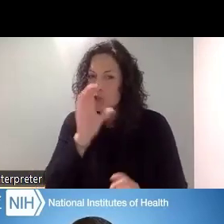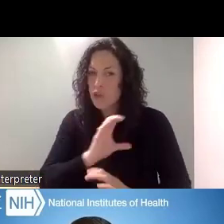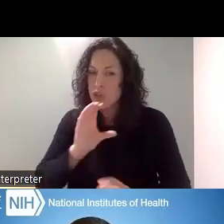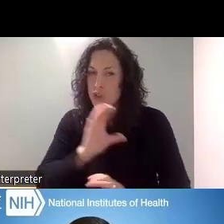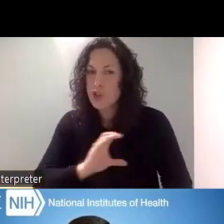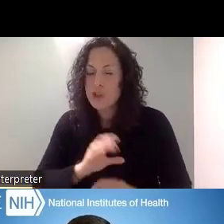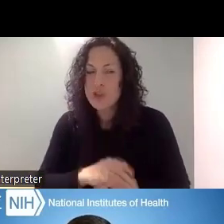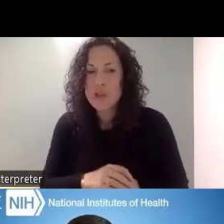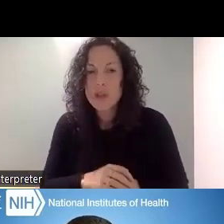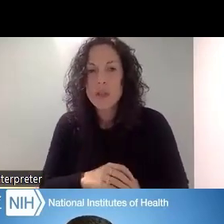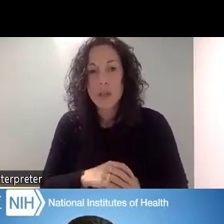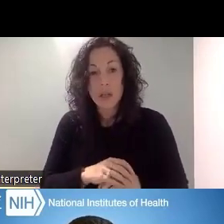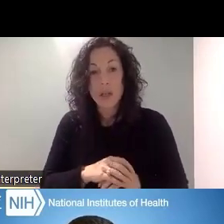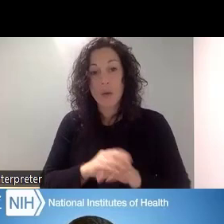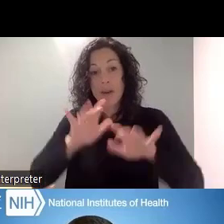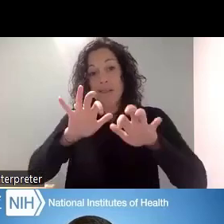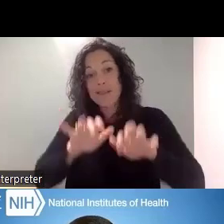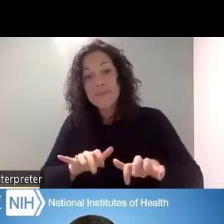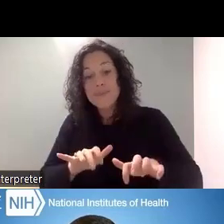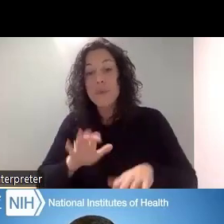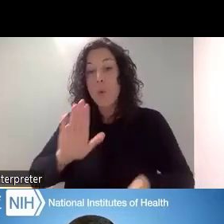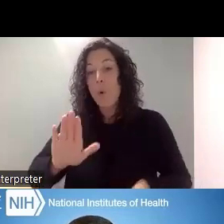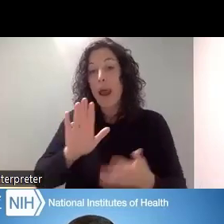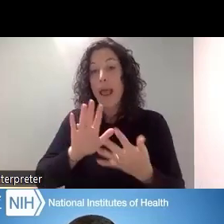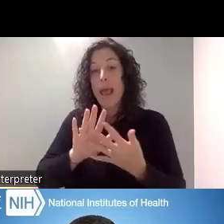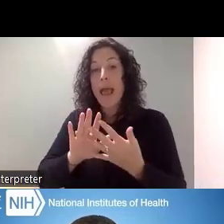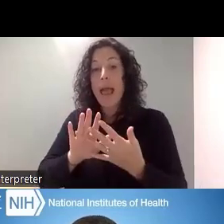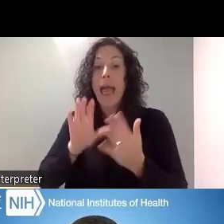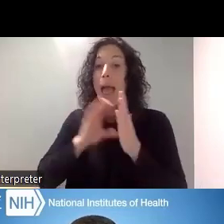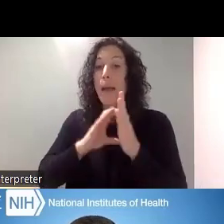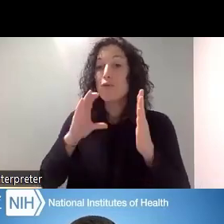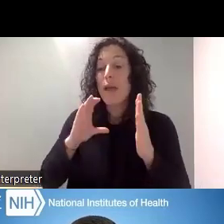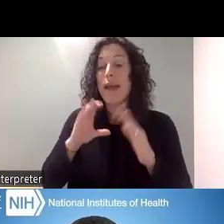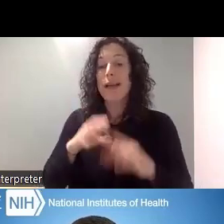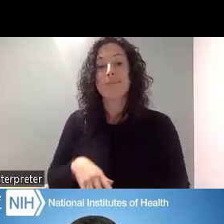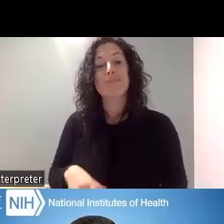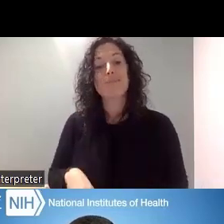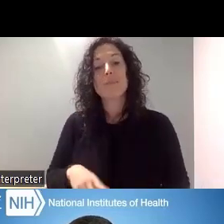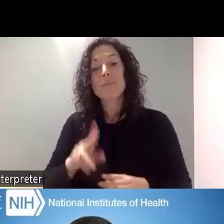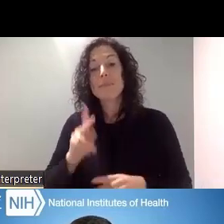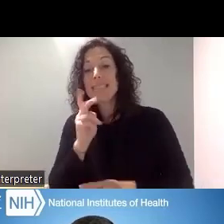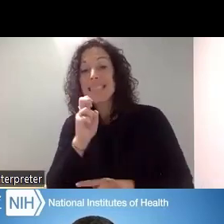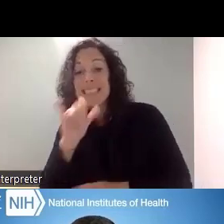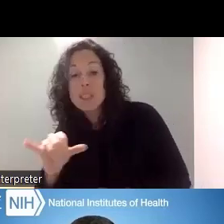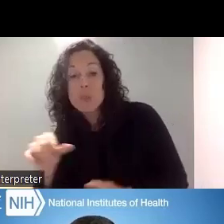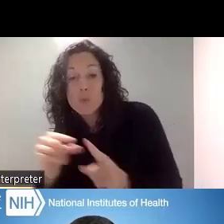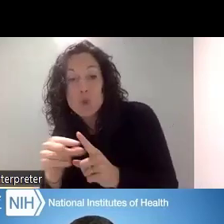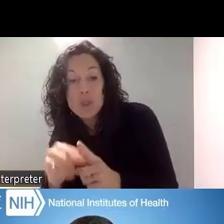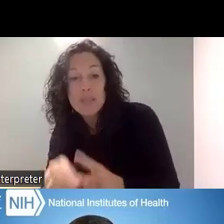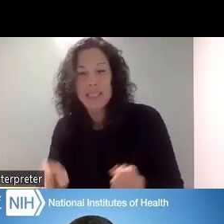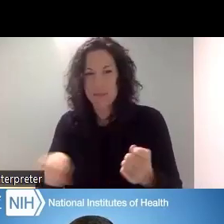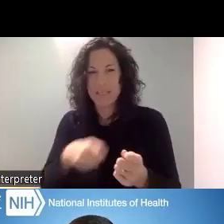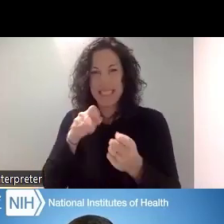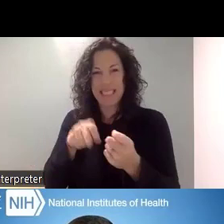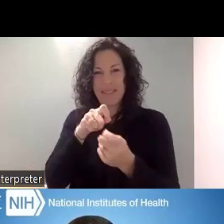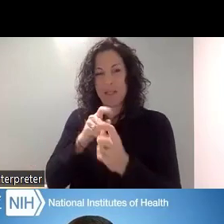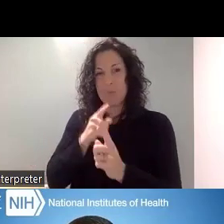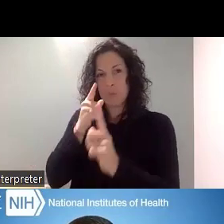you can enter in your abstract, some key words, maybe a specific aims, and when you do that, you'll be given a hit list,